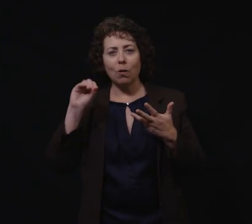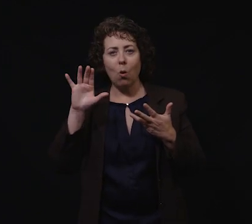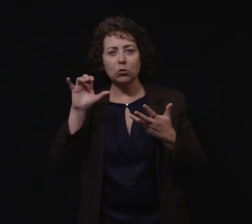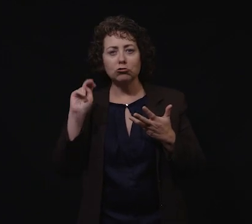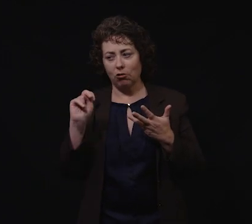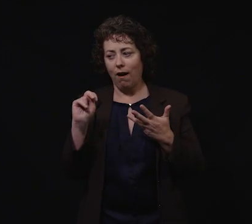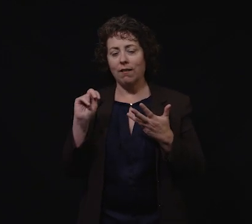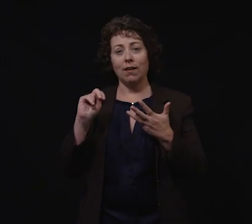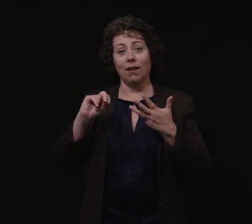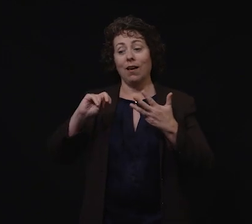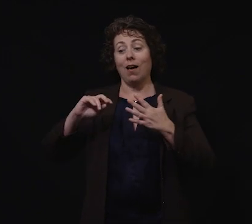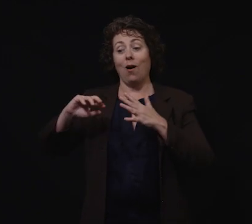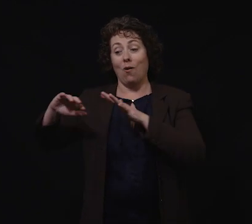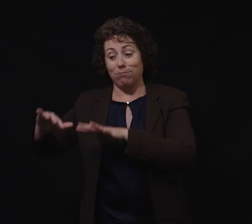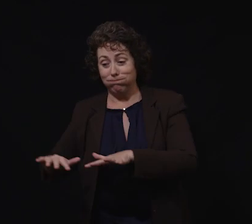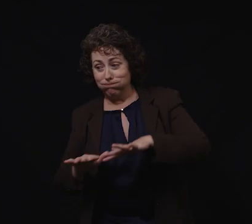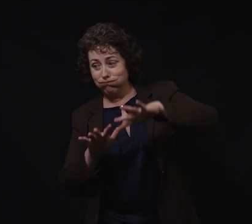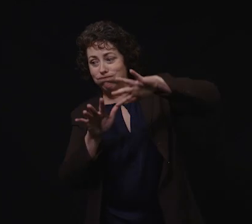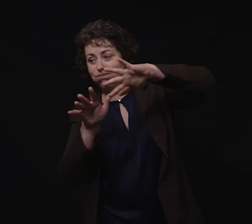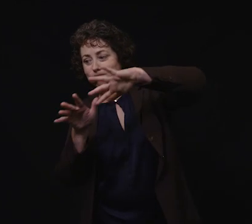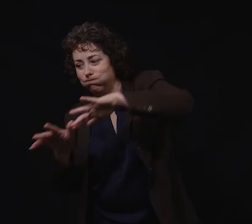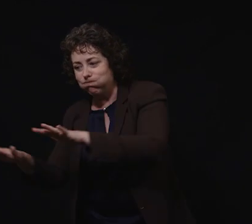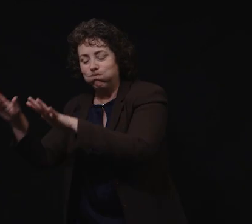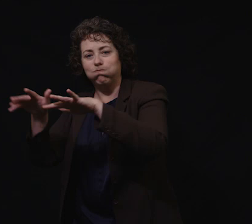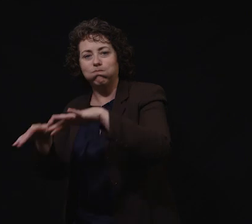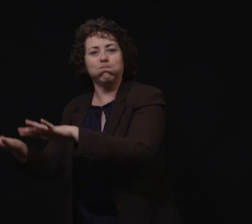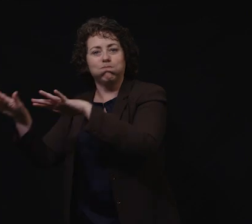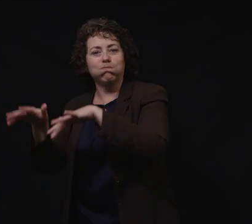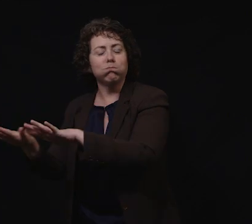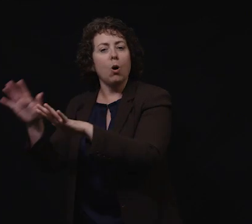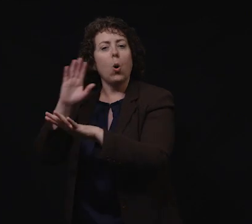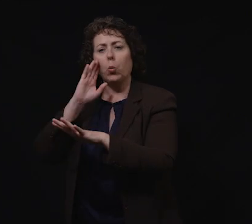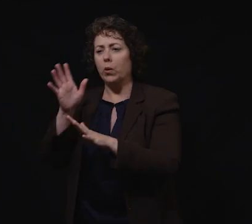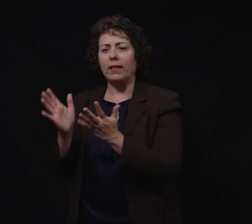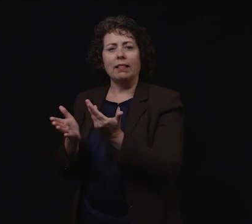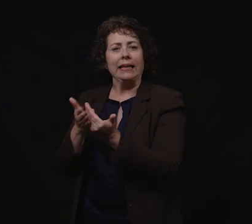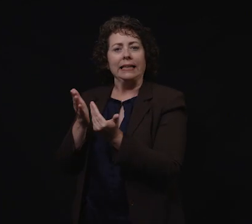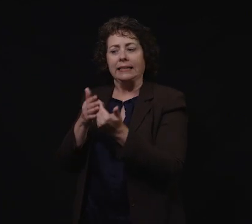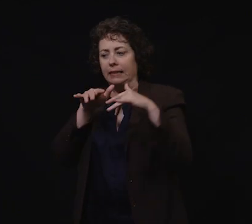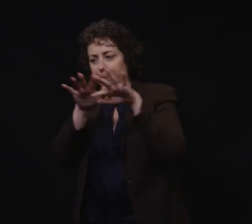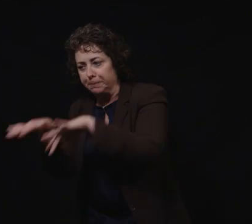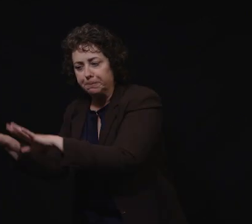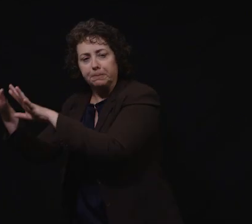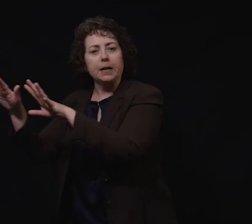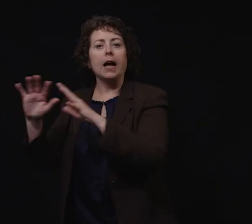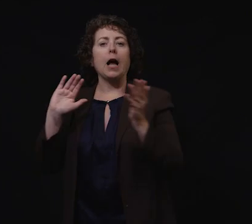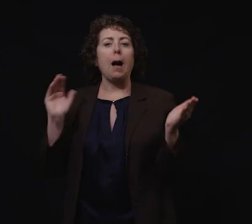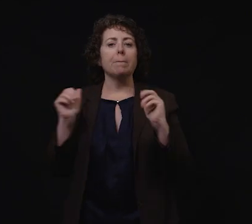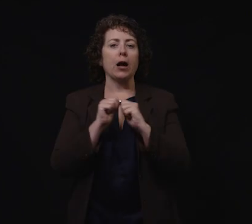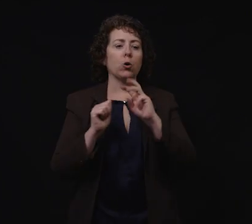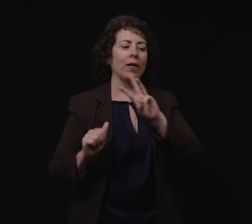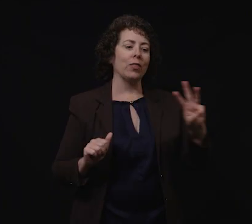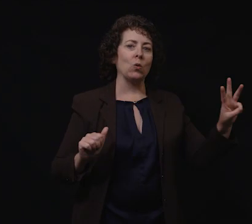that runoff will be more effective here than maybe inland so we are watching the way the